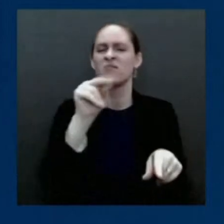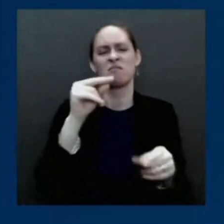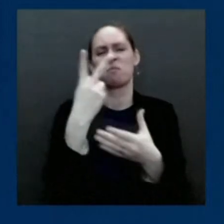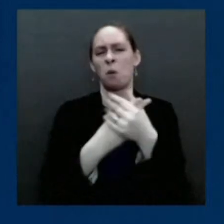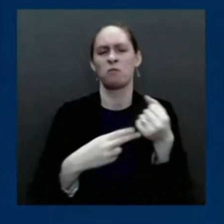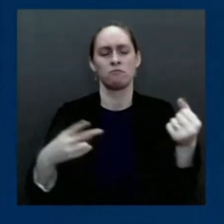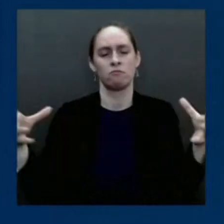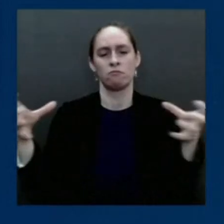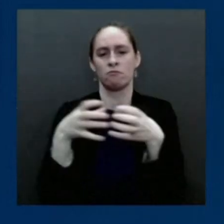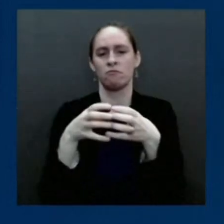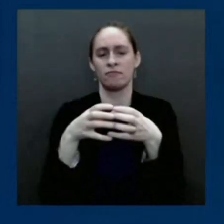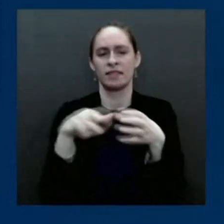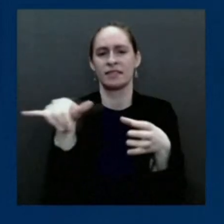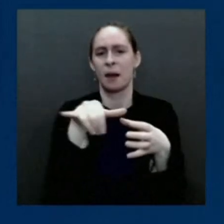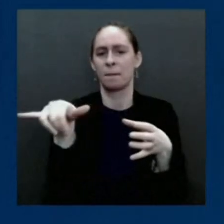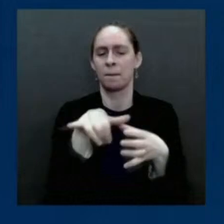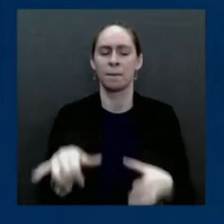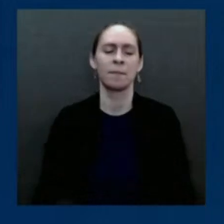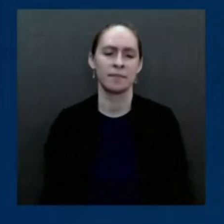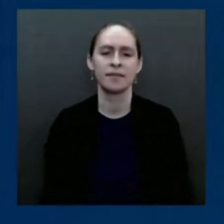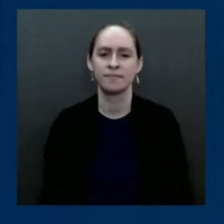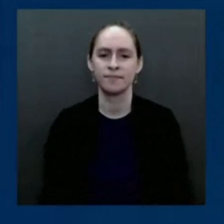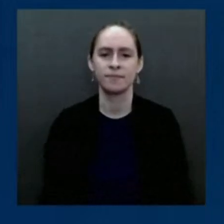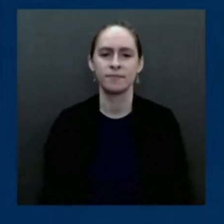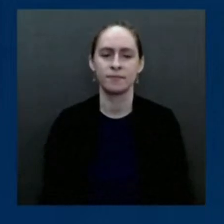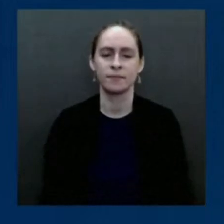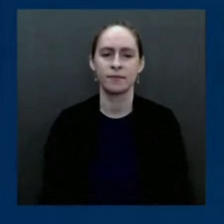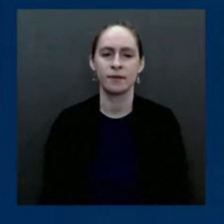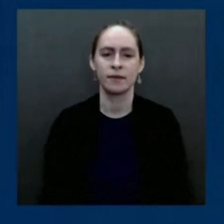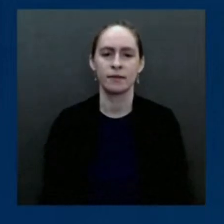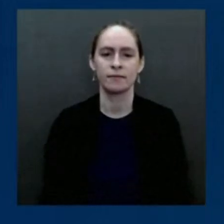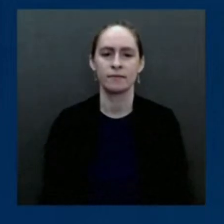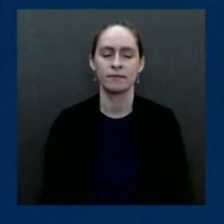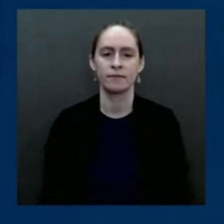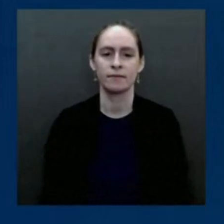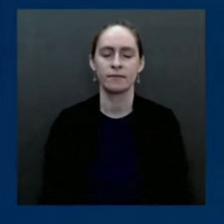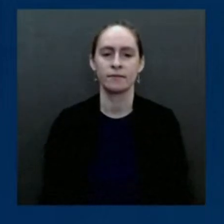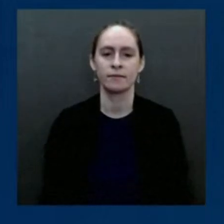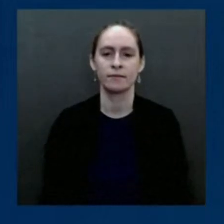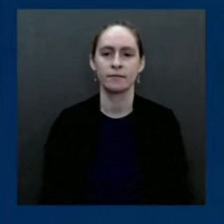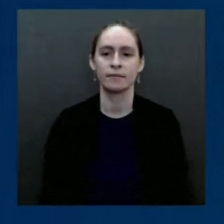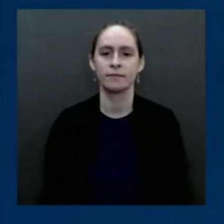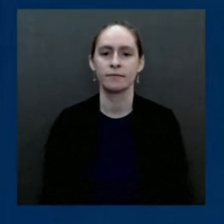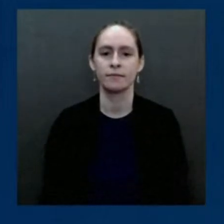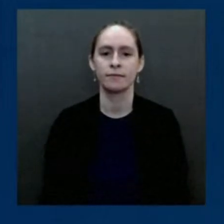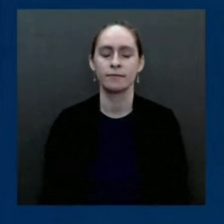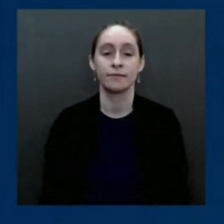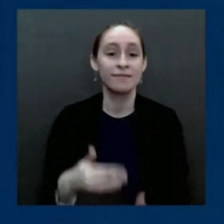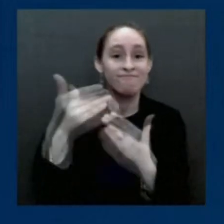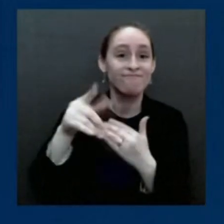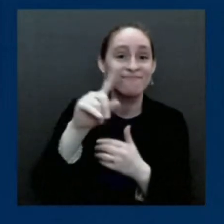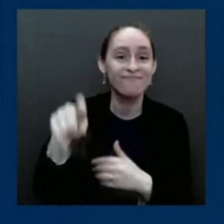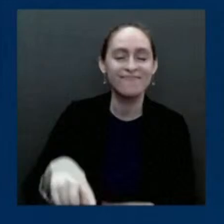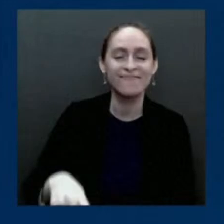LAST QUESTION.